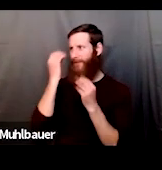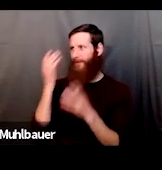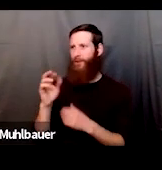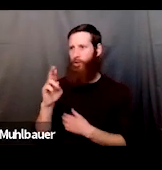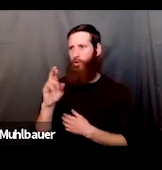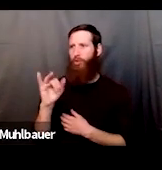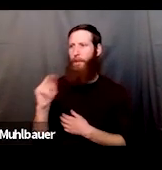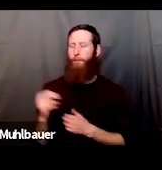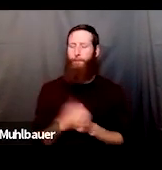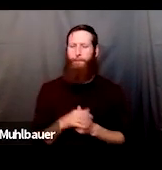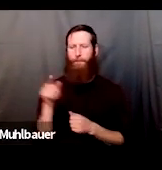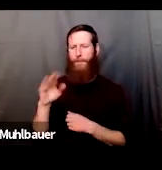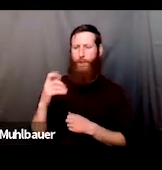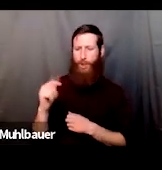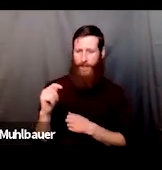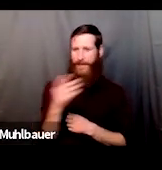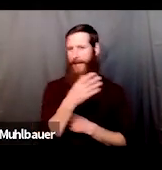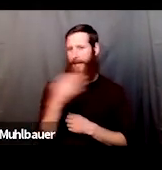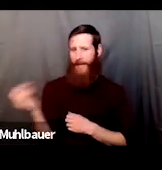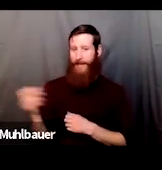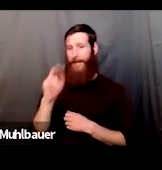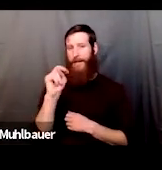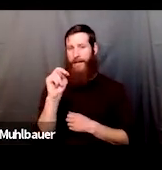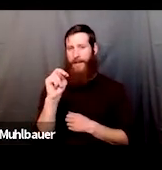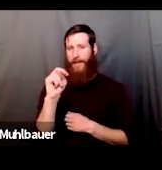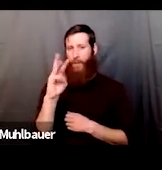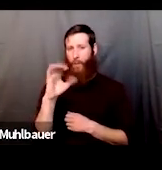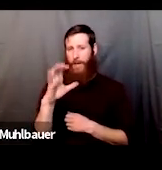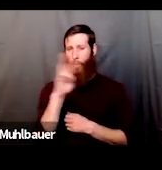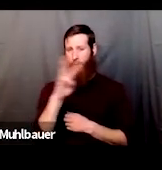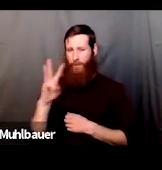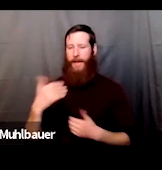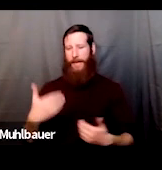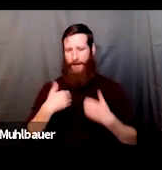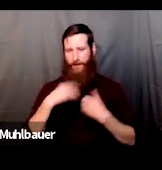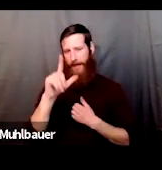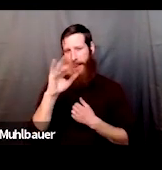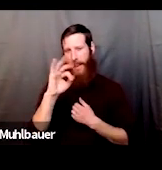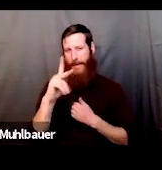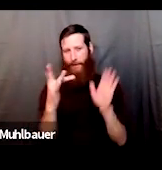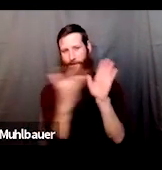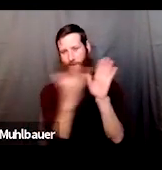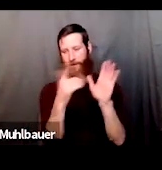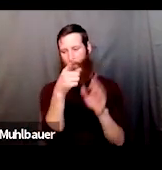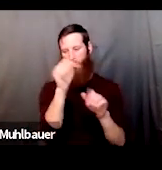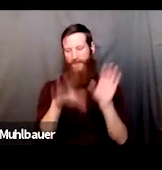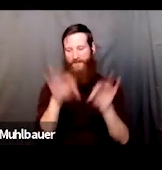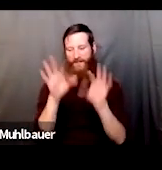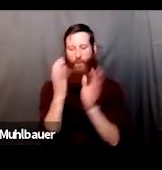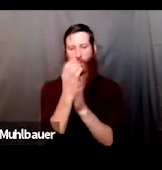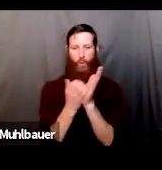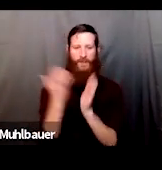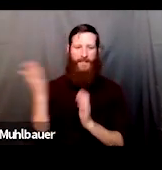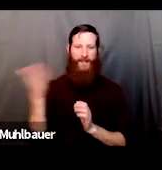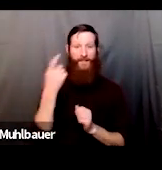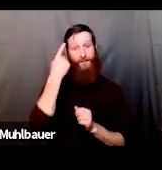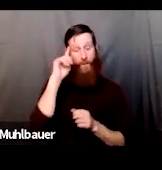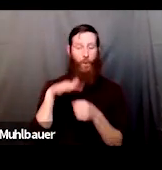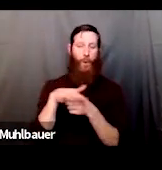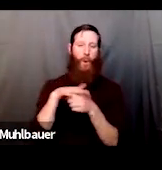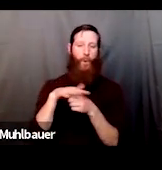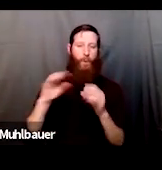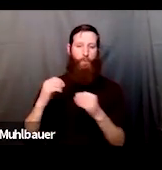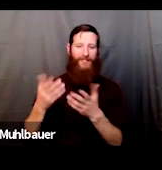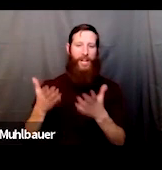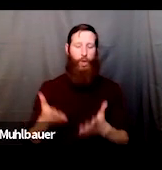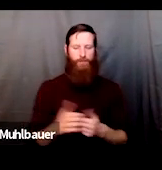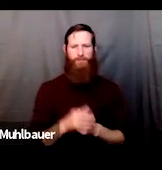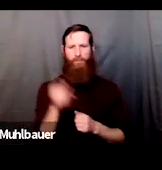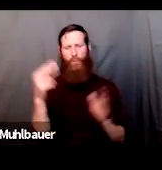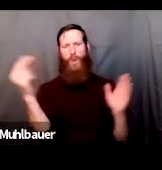In the chat as well as the NWAC website I have posted the link where you can find Aiare courses by local providers.